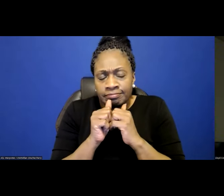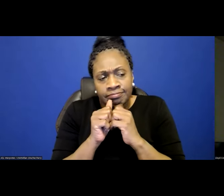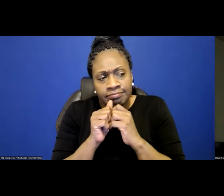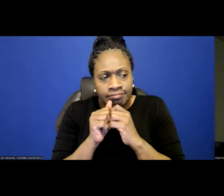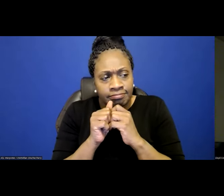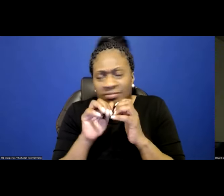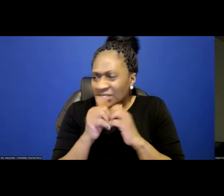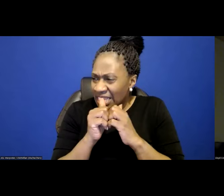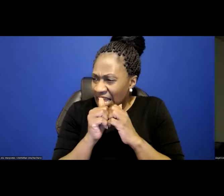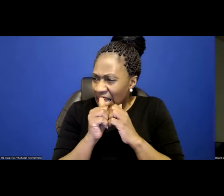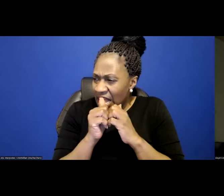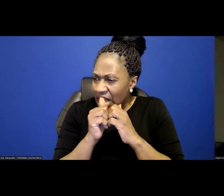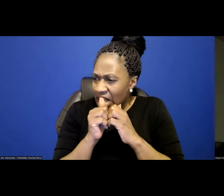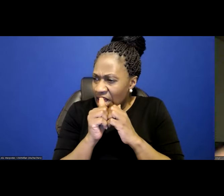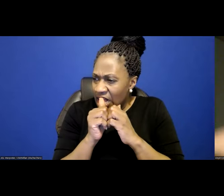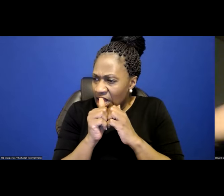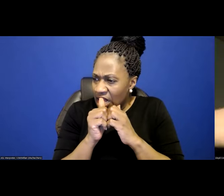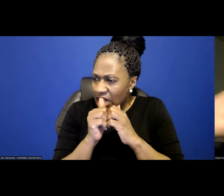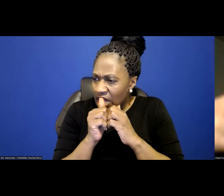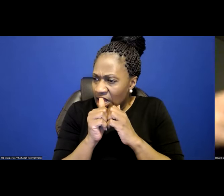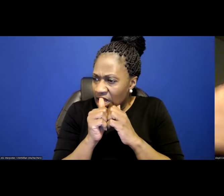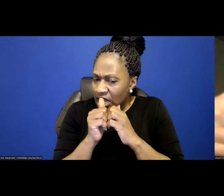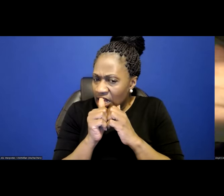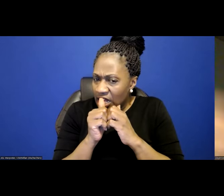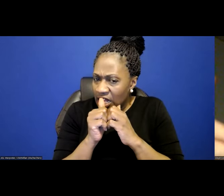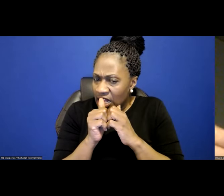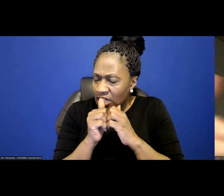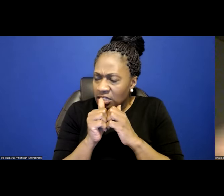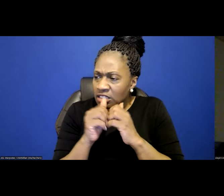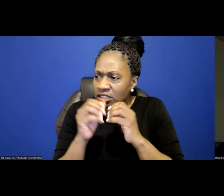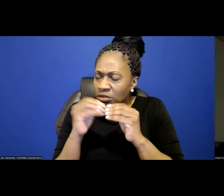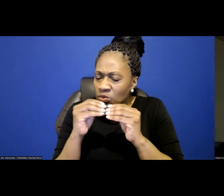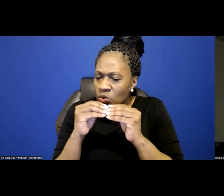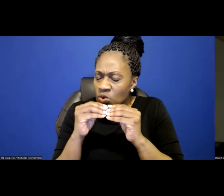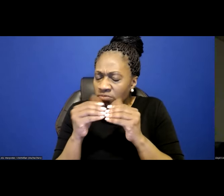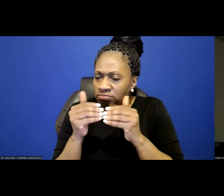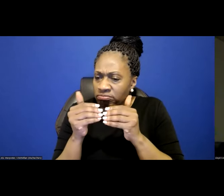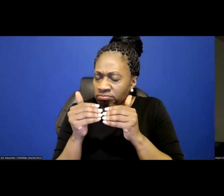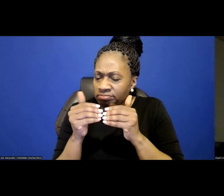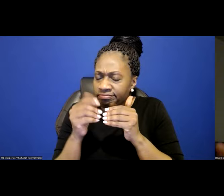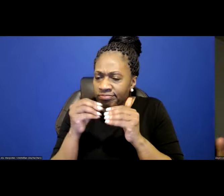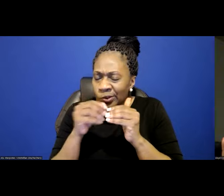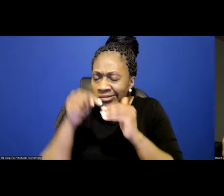how that can then turn into, it can almost go a step too far and turn into something where people then feel